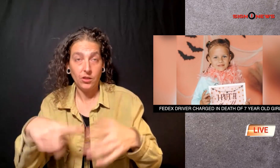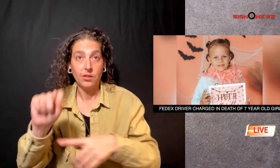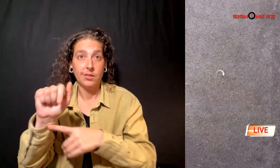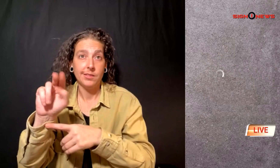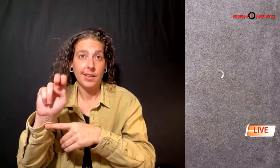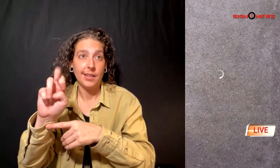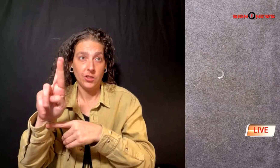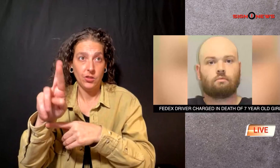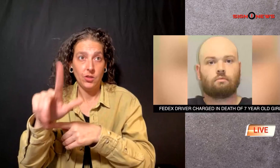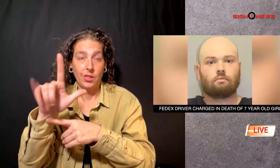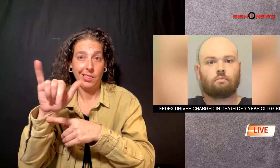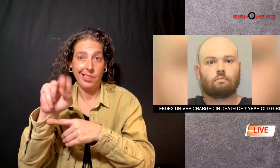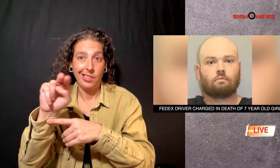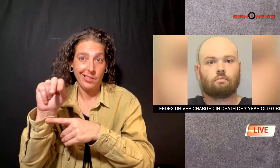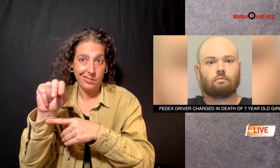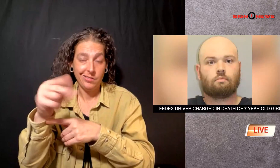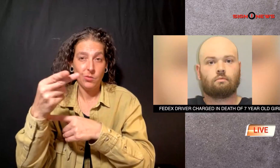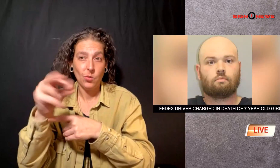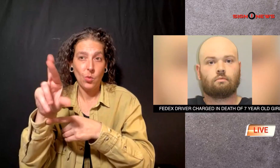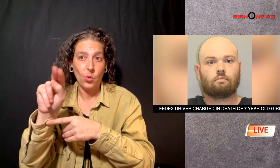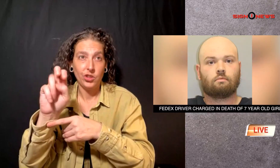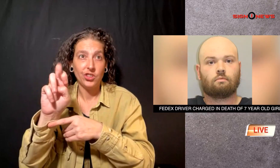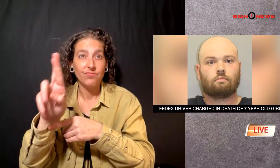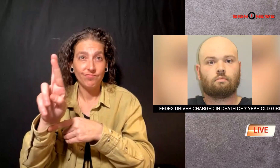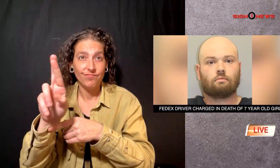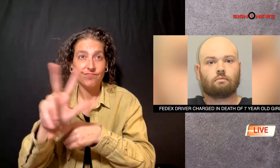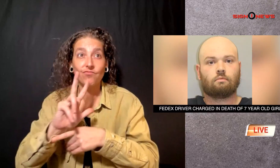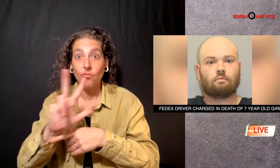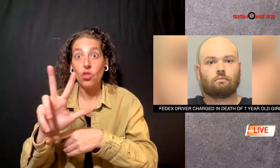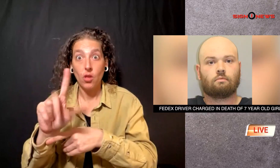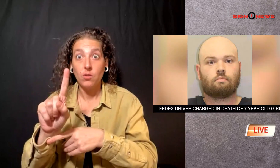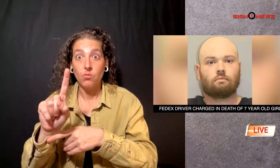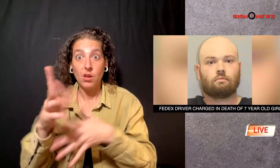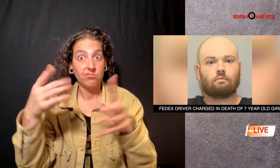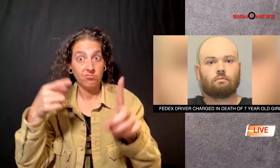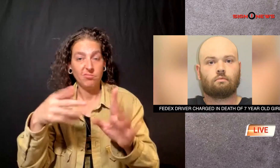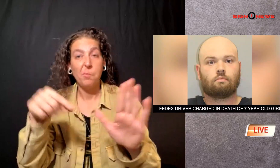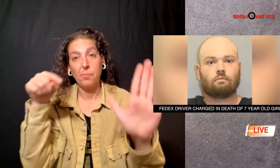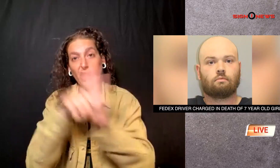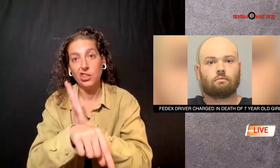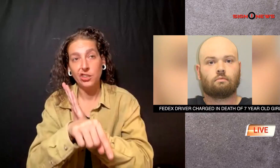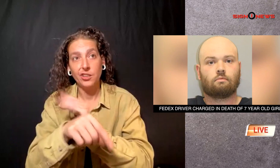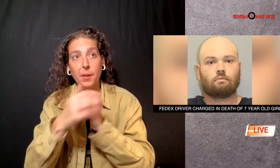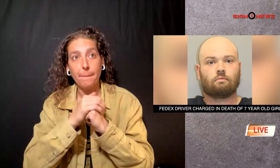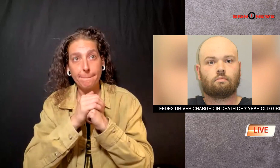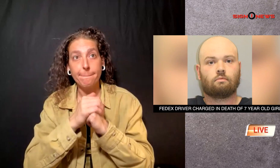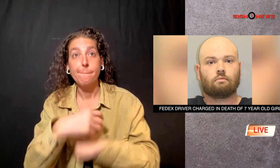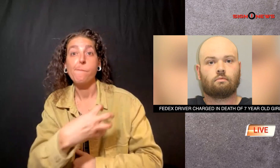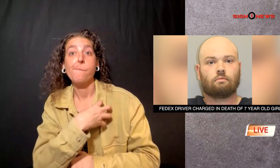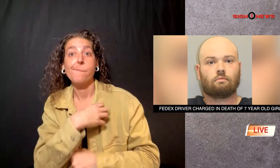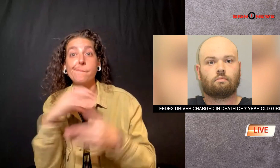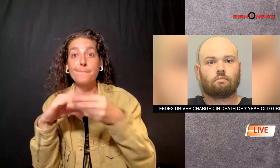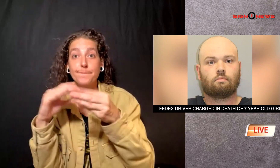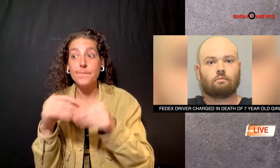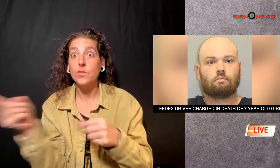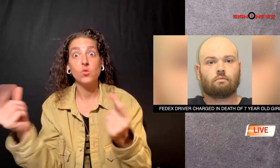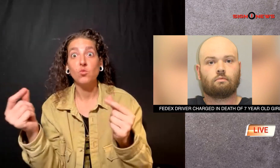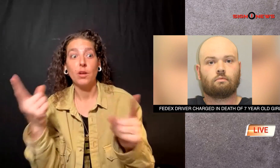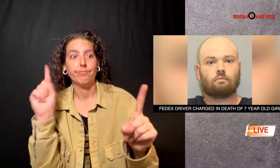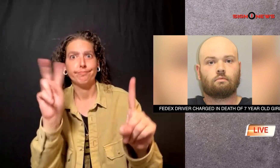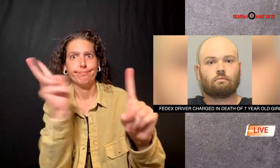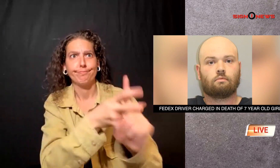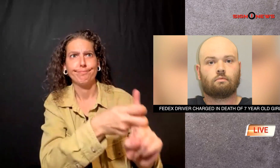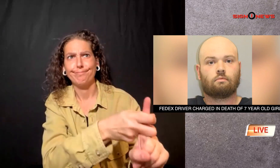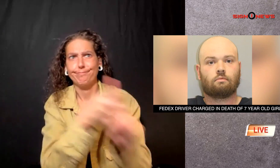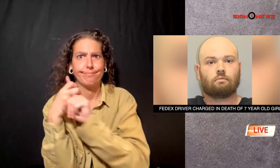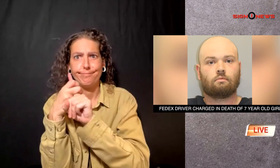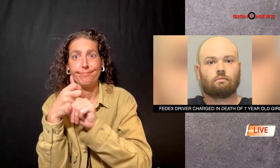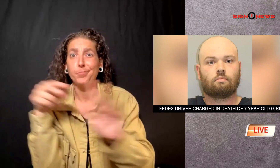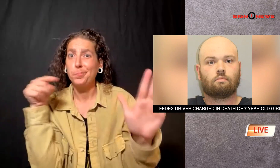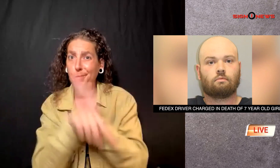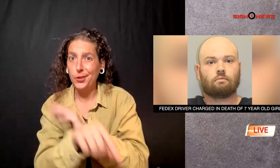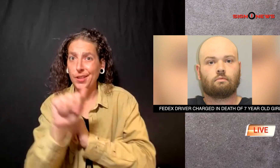FedEx driver Tanner Lynn Horner for Athena's murder authorities say he abducted and murdered